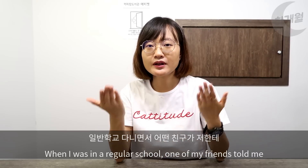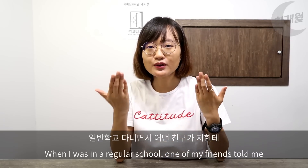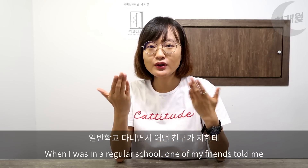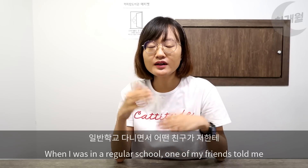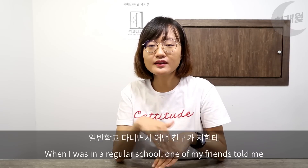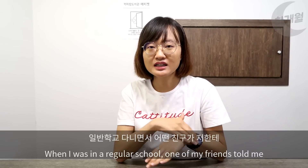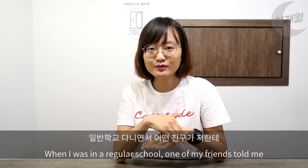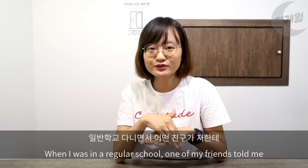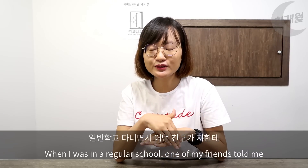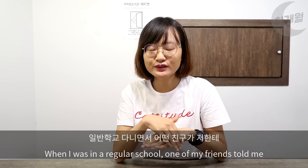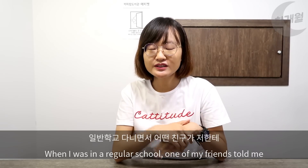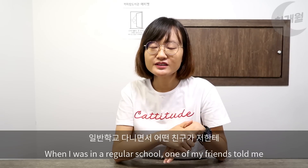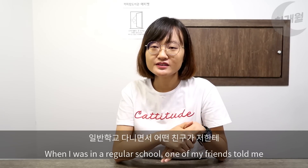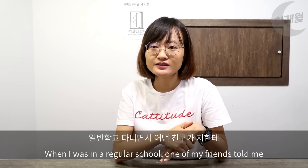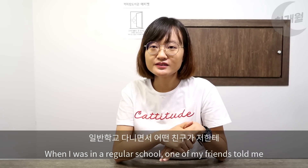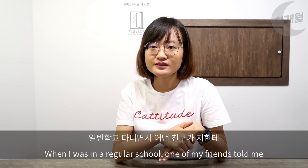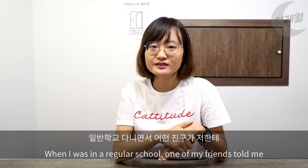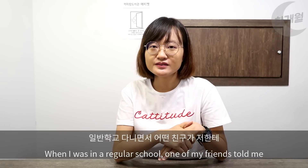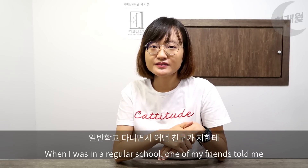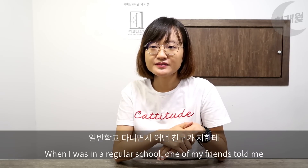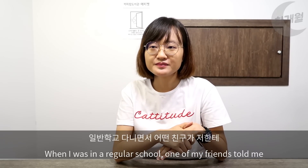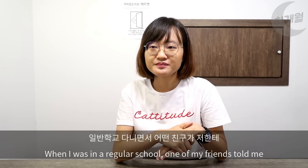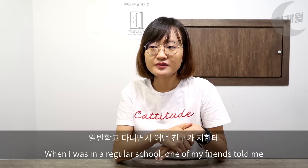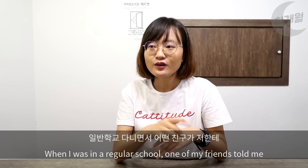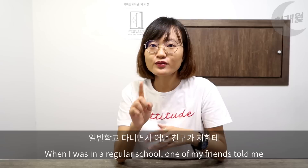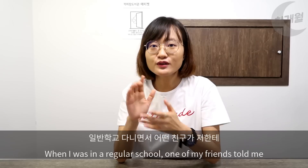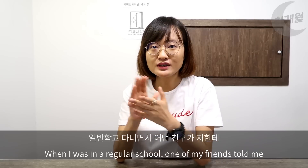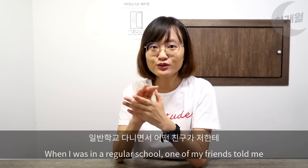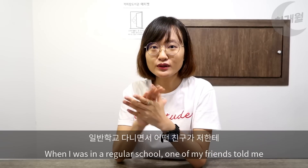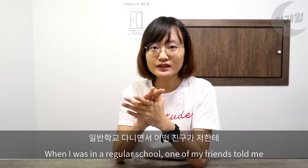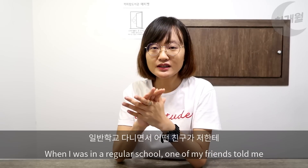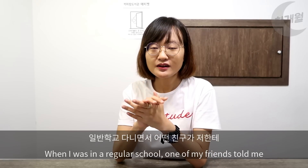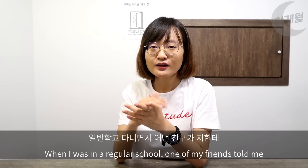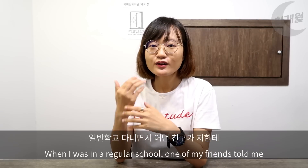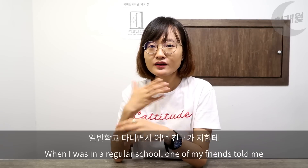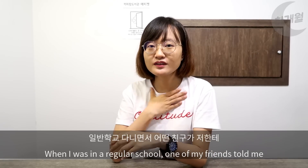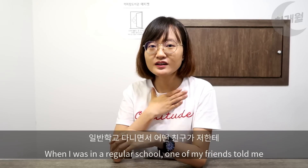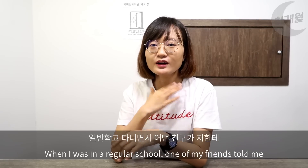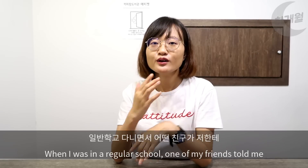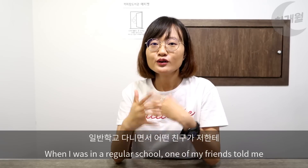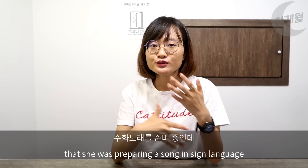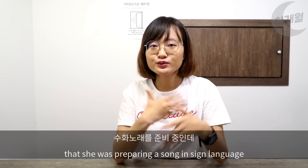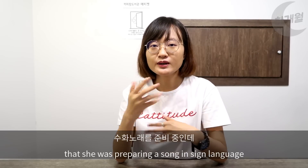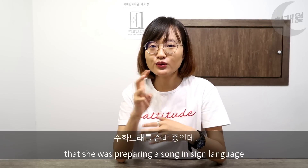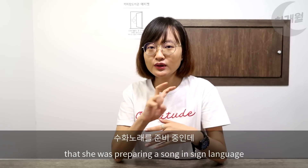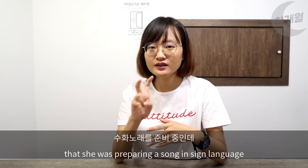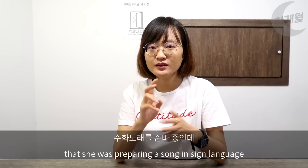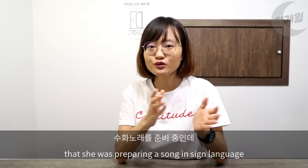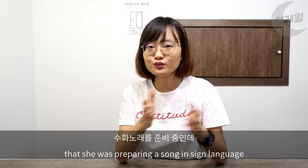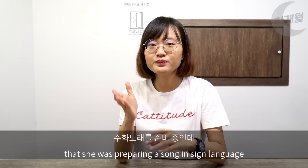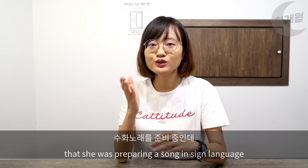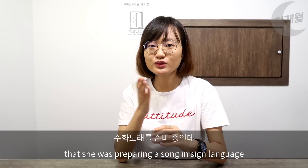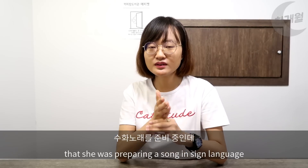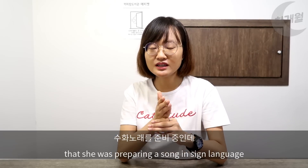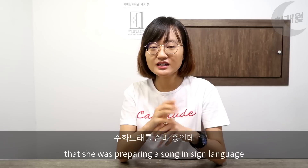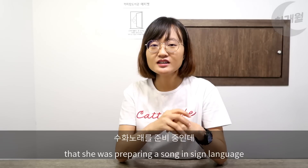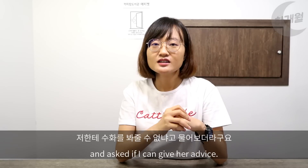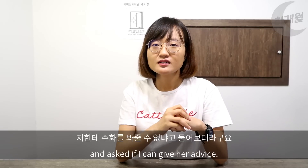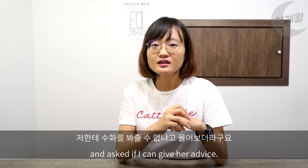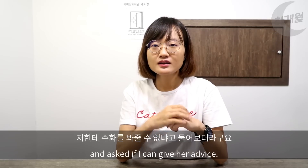When I was in a regular school, one of my friends told me that she was preparing for a song in sign language